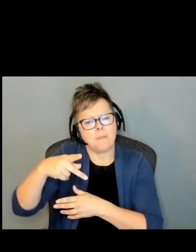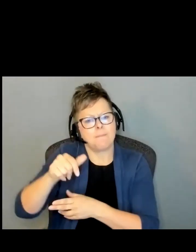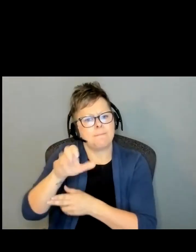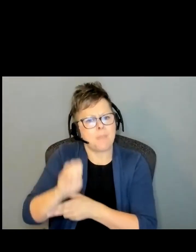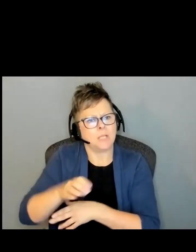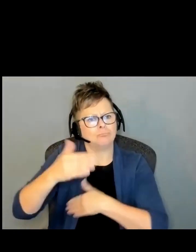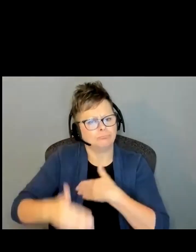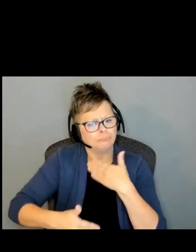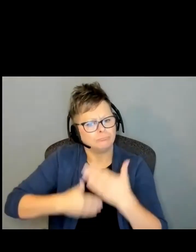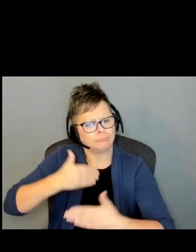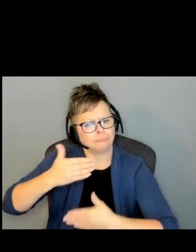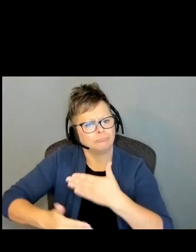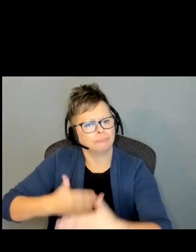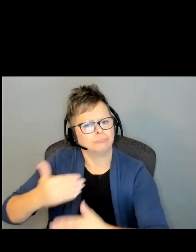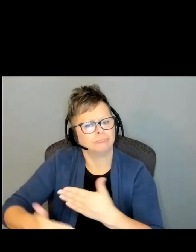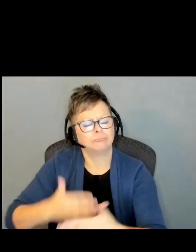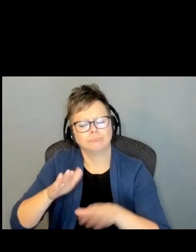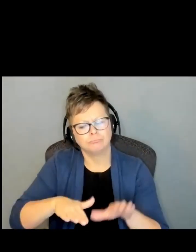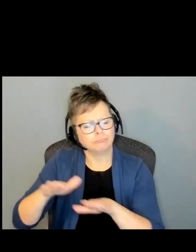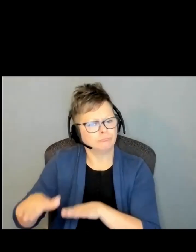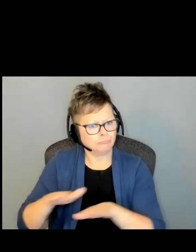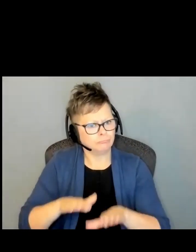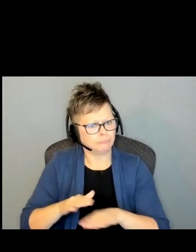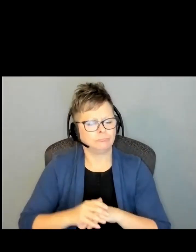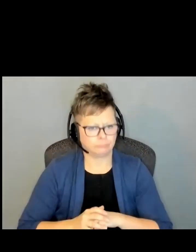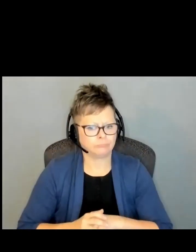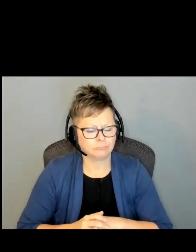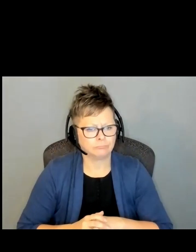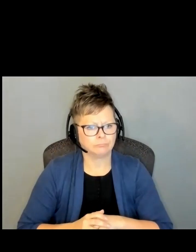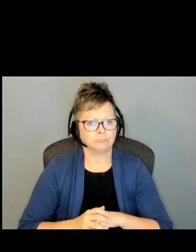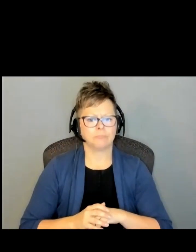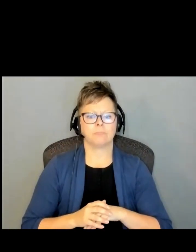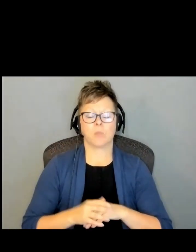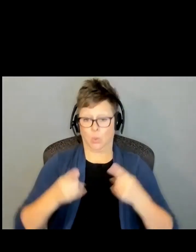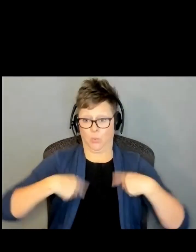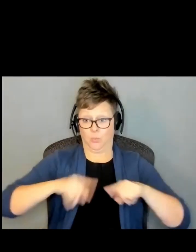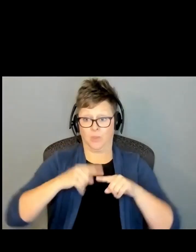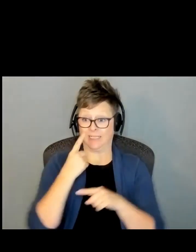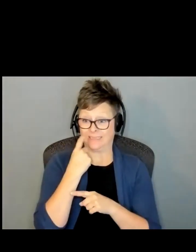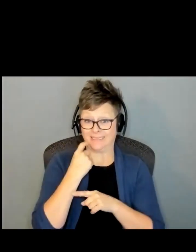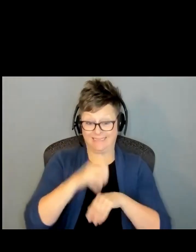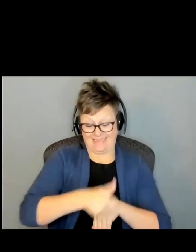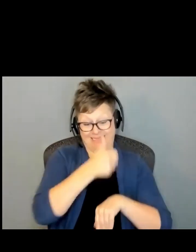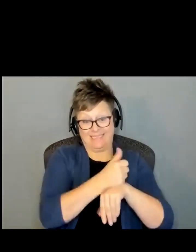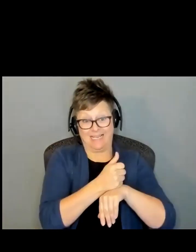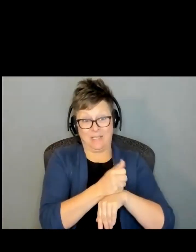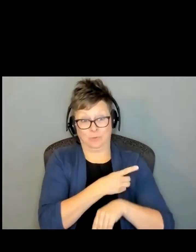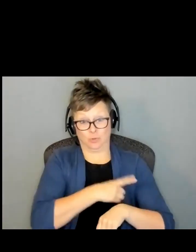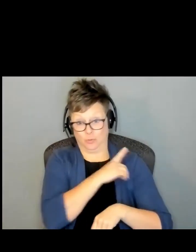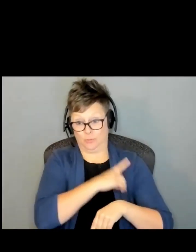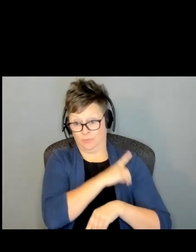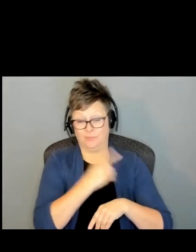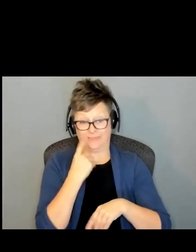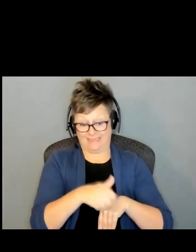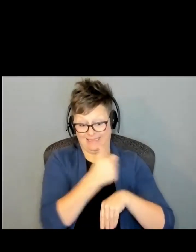Some of the examples that I will add which we just recently launched in Durham, we developed